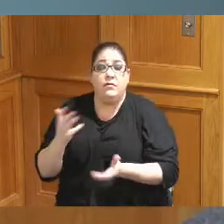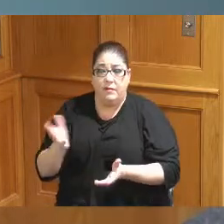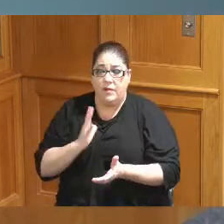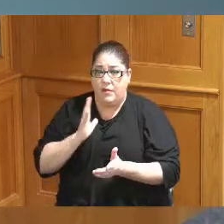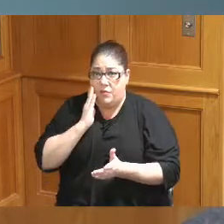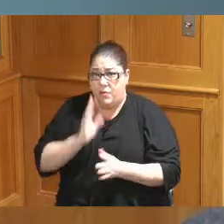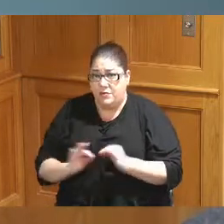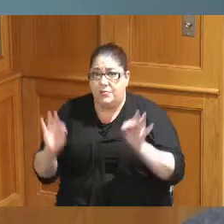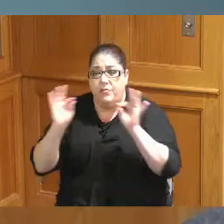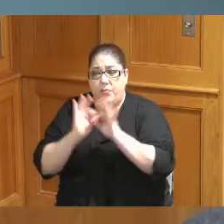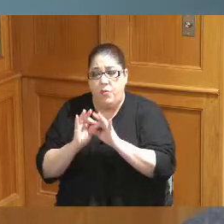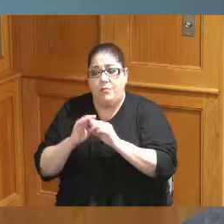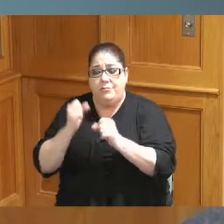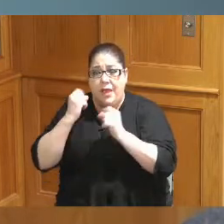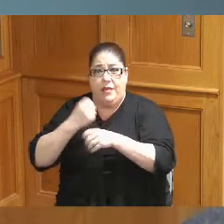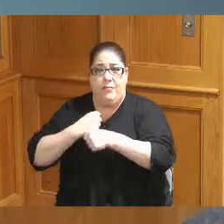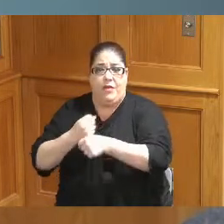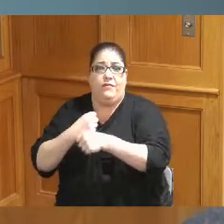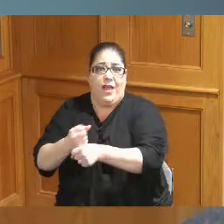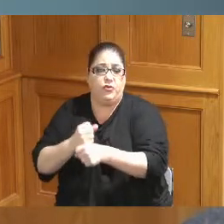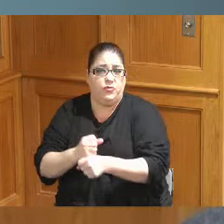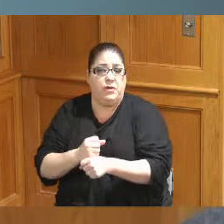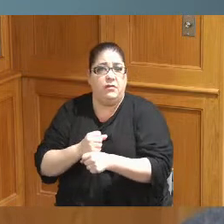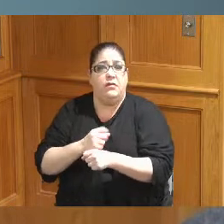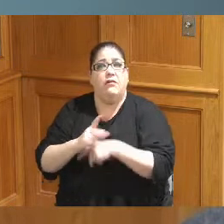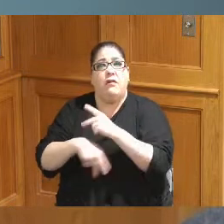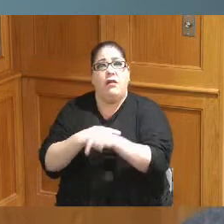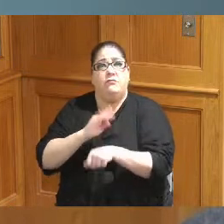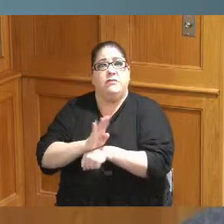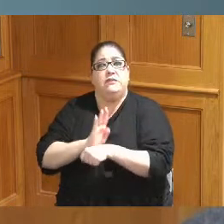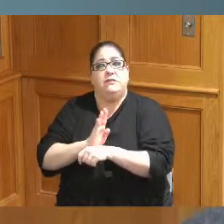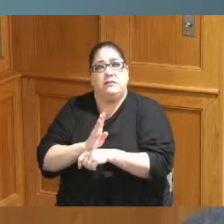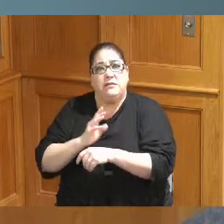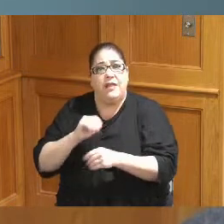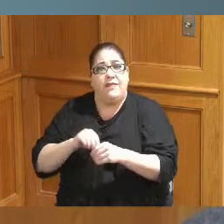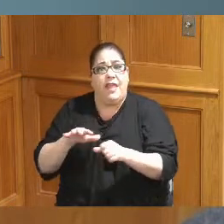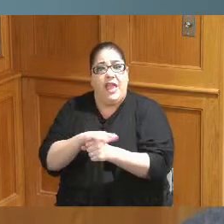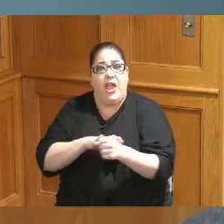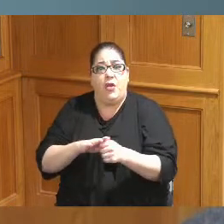a lot of manufacturing in the area as well we're not going to talk about my chili time